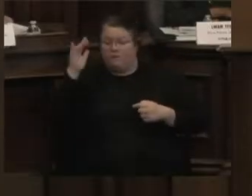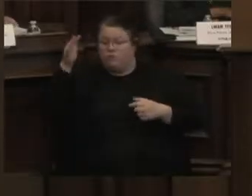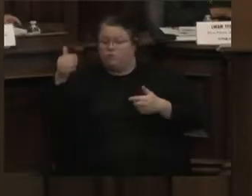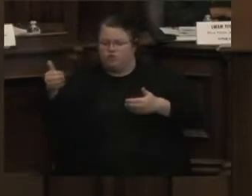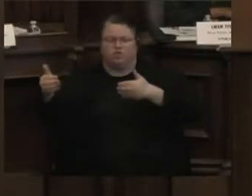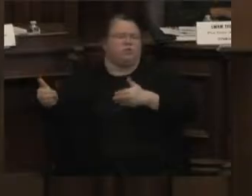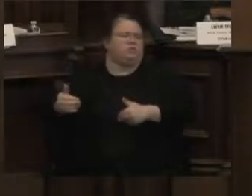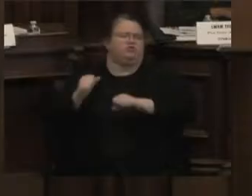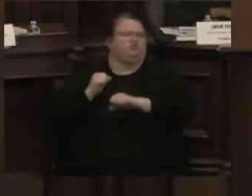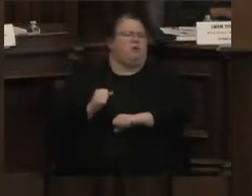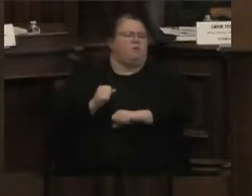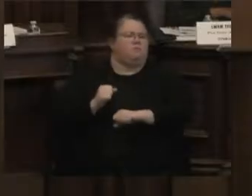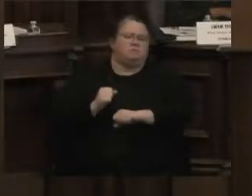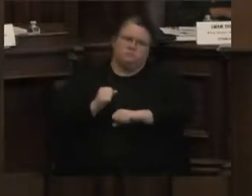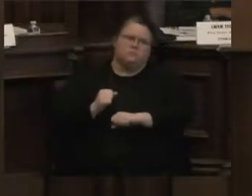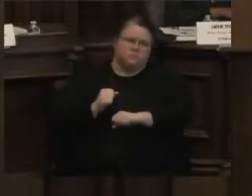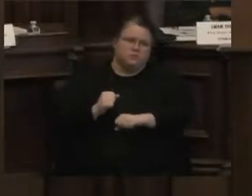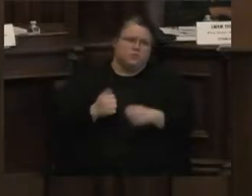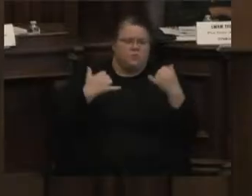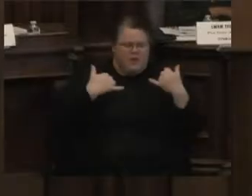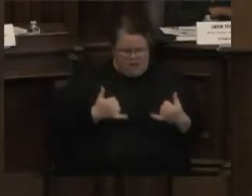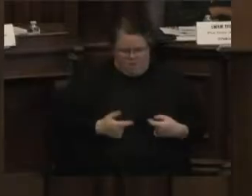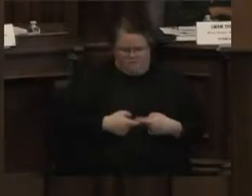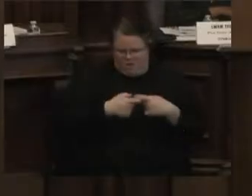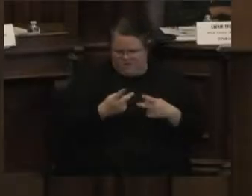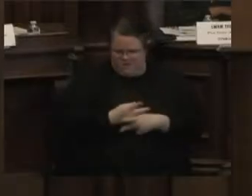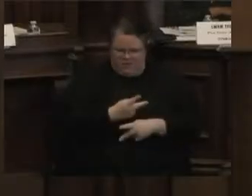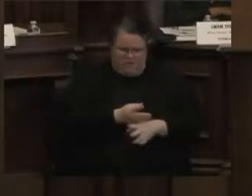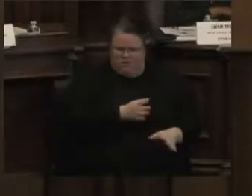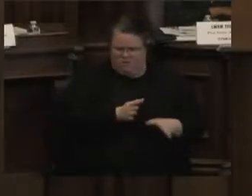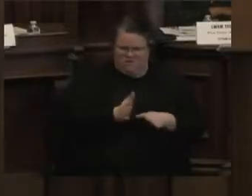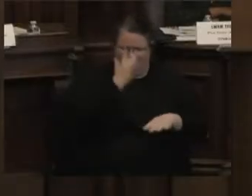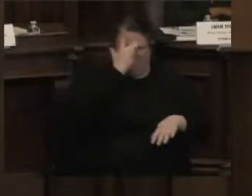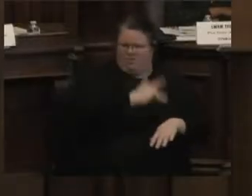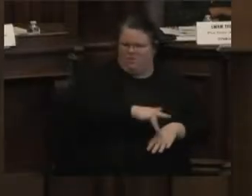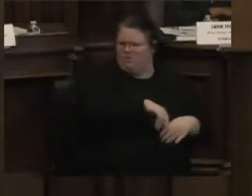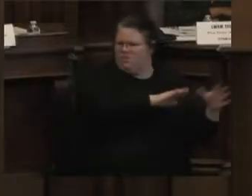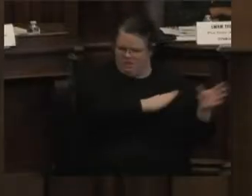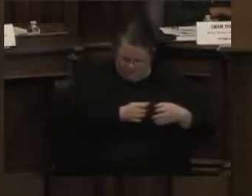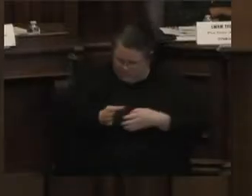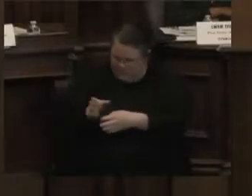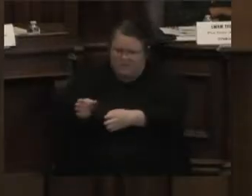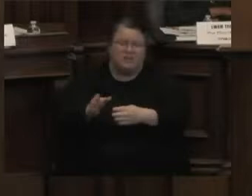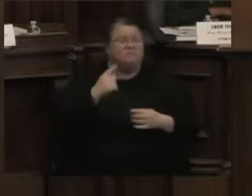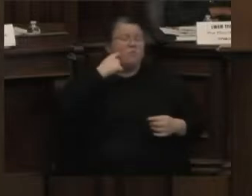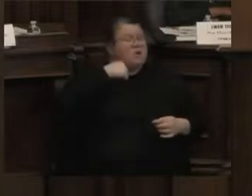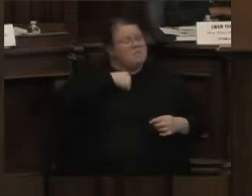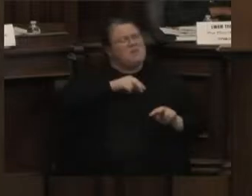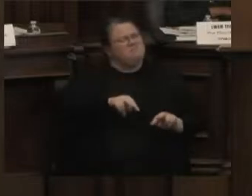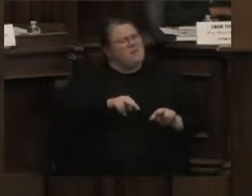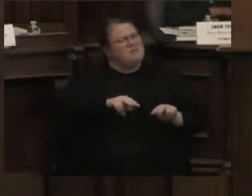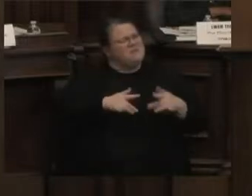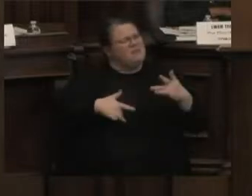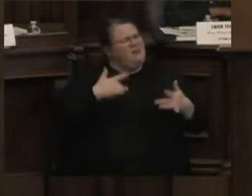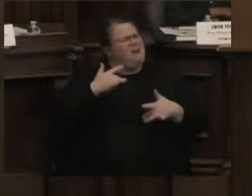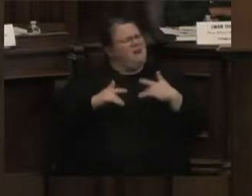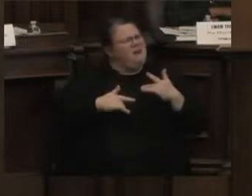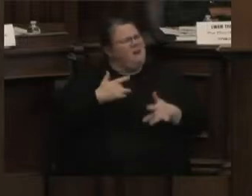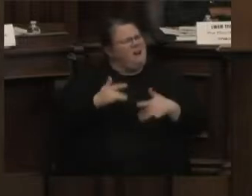opportunities. I see it as broadening and strengthening the path, being able to be where we're at now, to look at